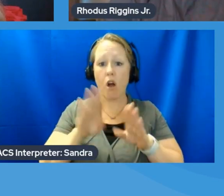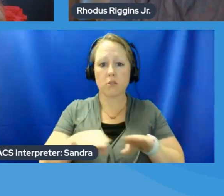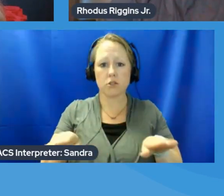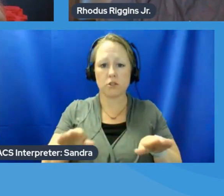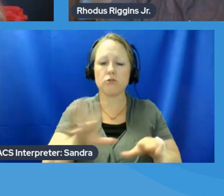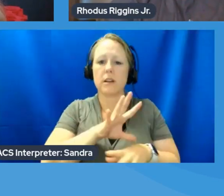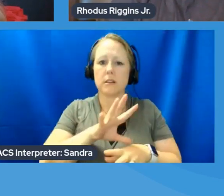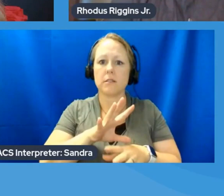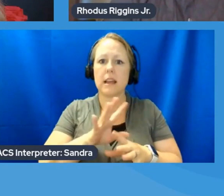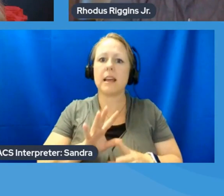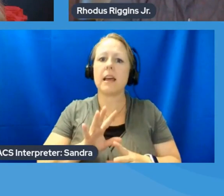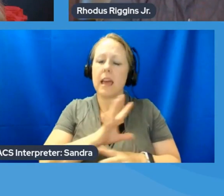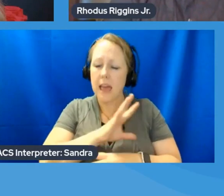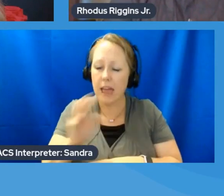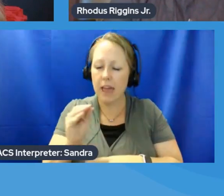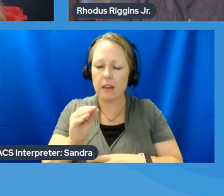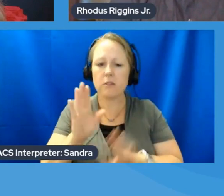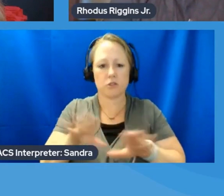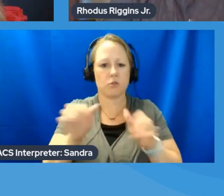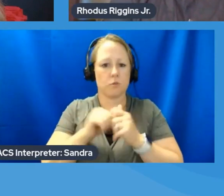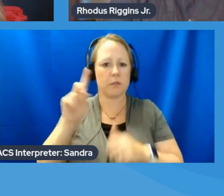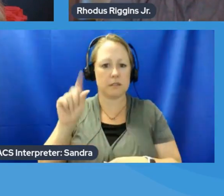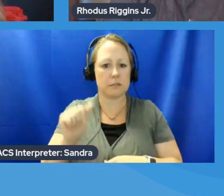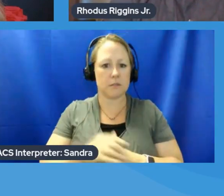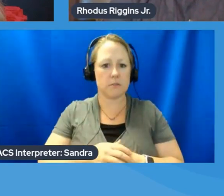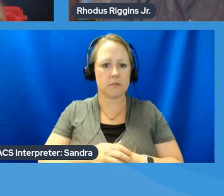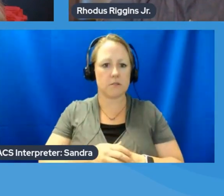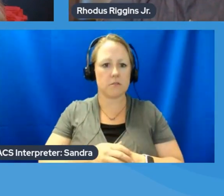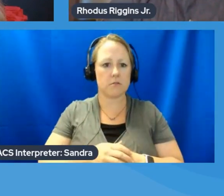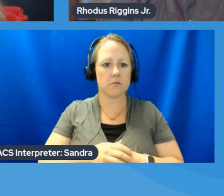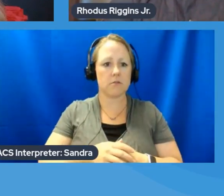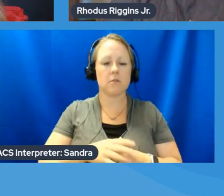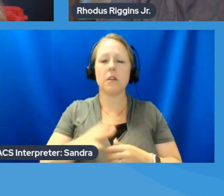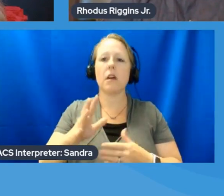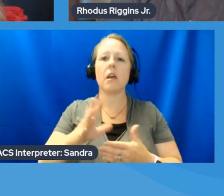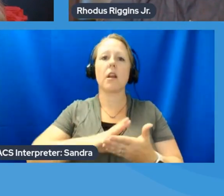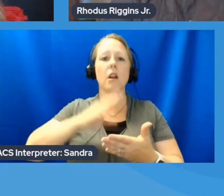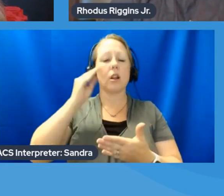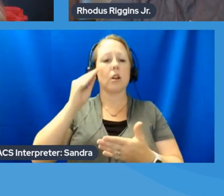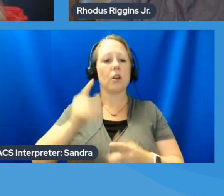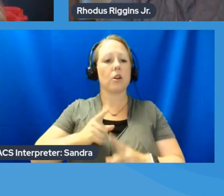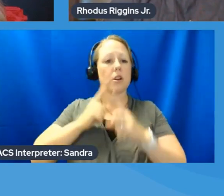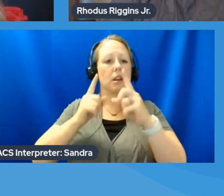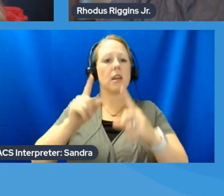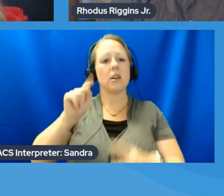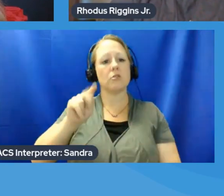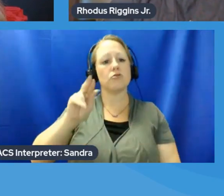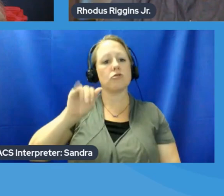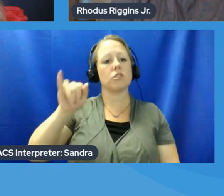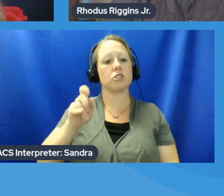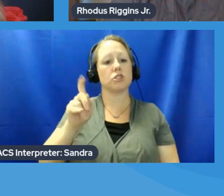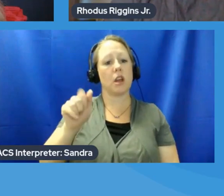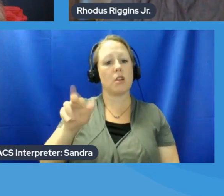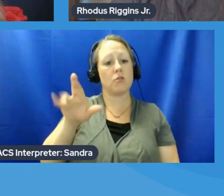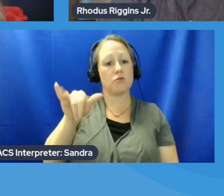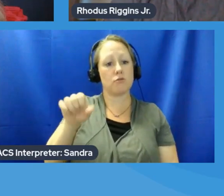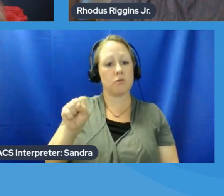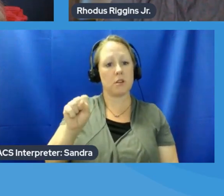And learning trajectory is a very unique way to understand how much a child knows about STEM concepts